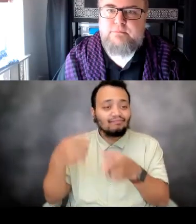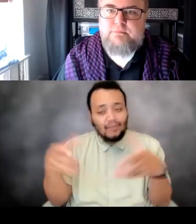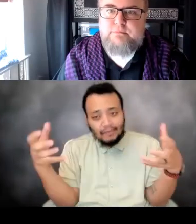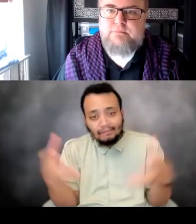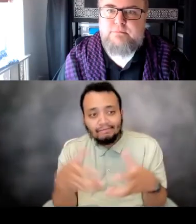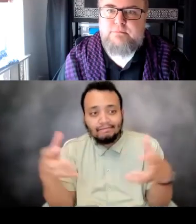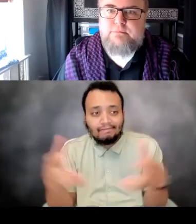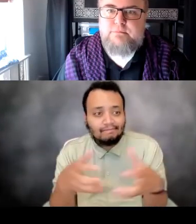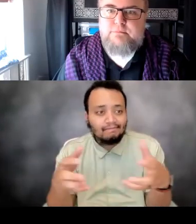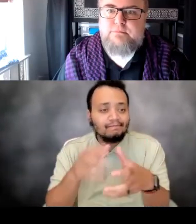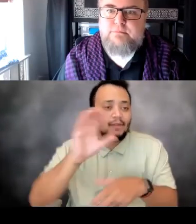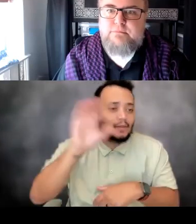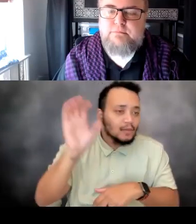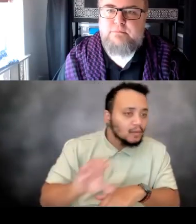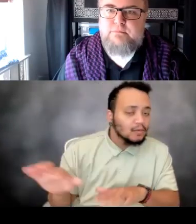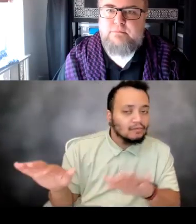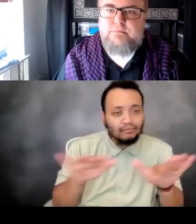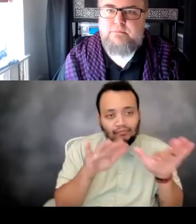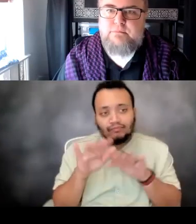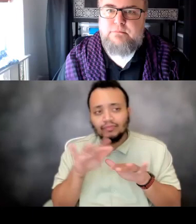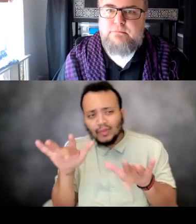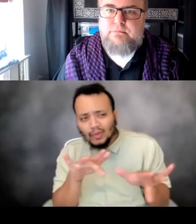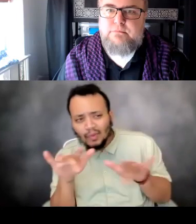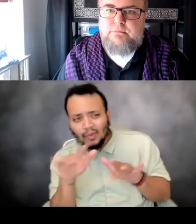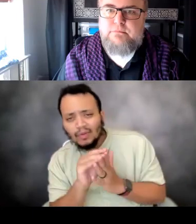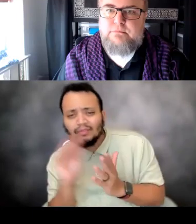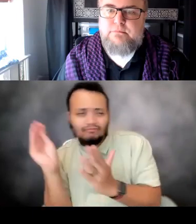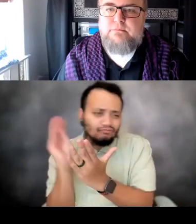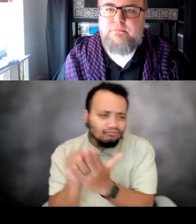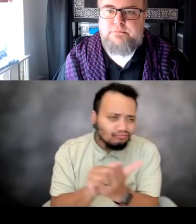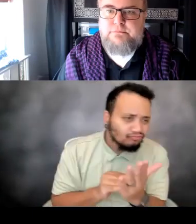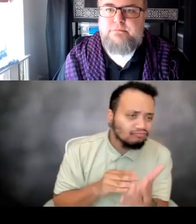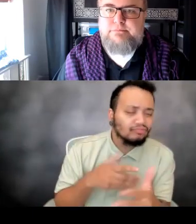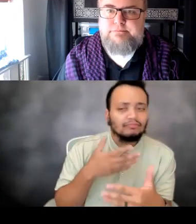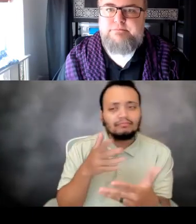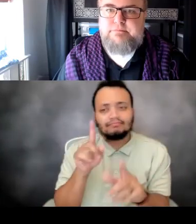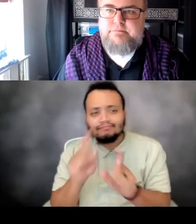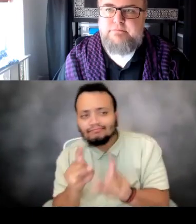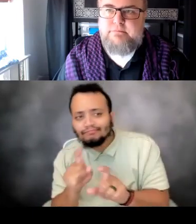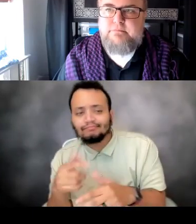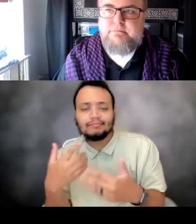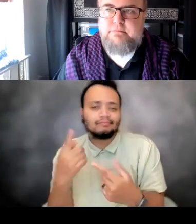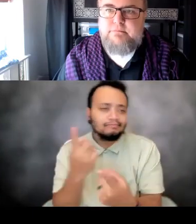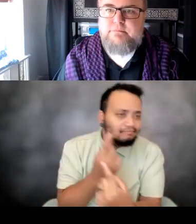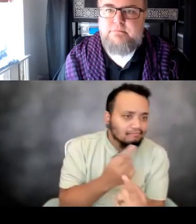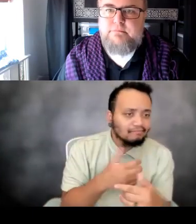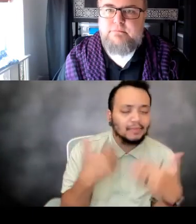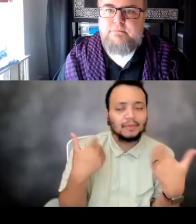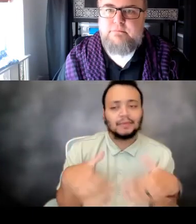and really getting all of the information from you and your voice and I'm so excited that they're gonna be able to share this